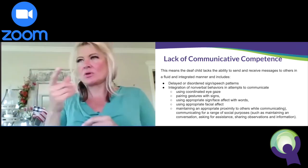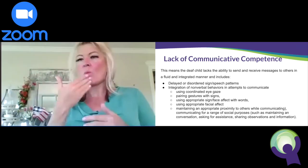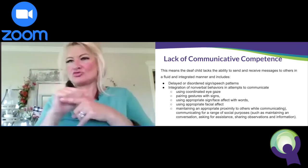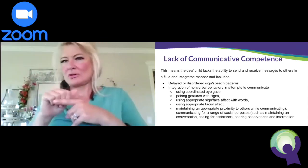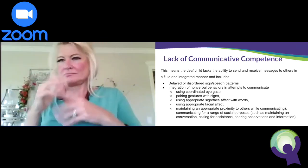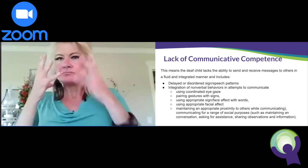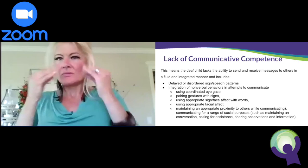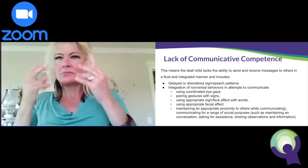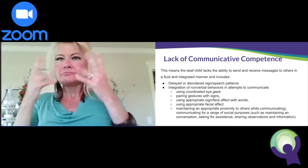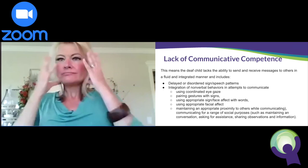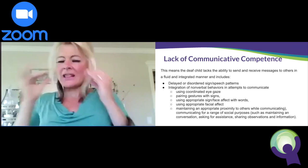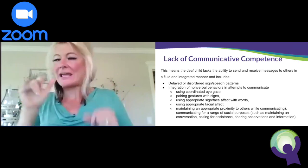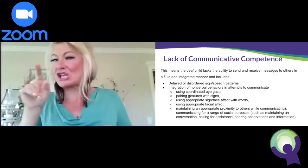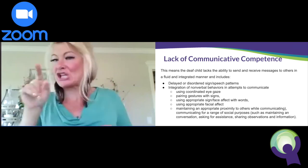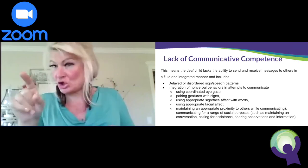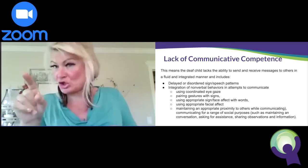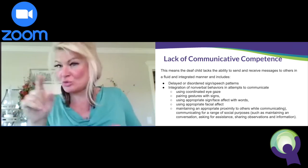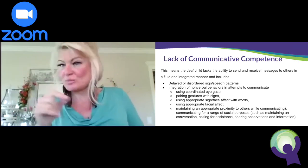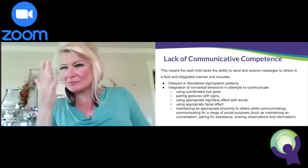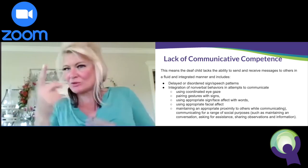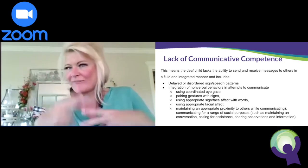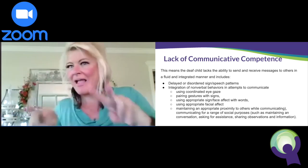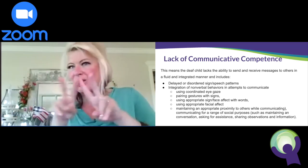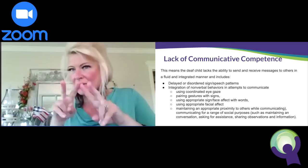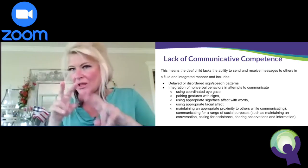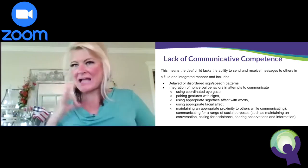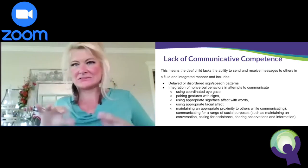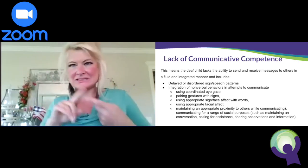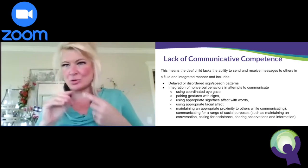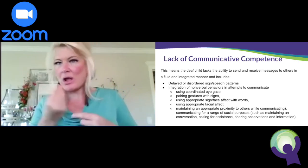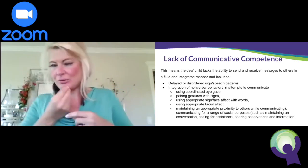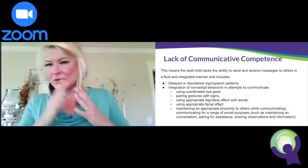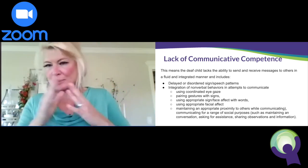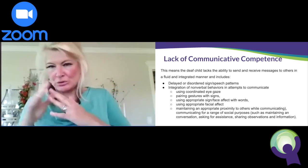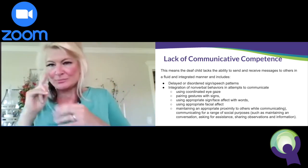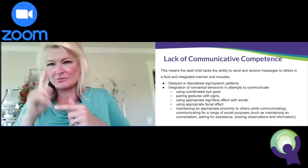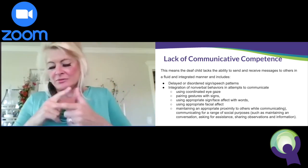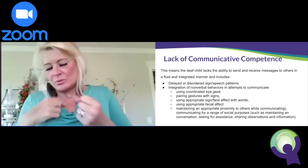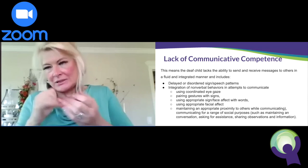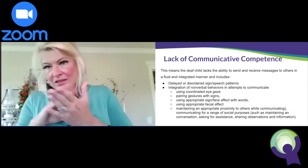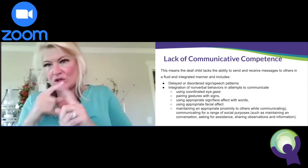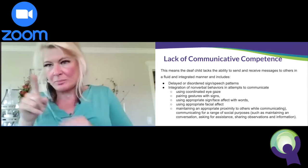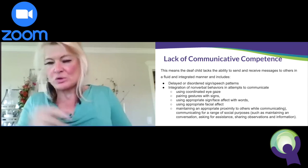see that as like not appropriate interaction and really there's so much value in that and